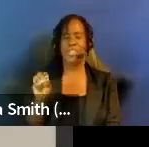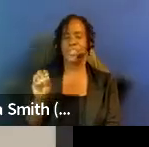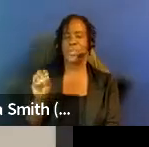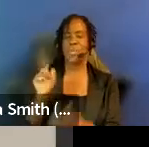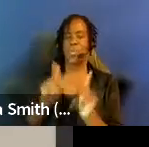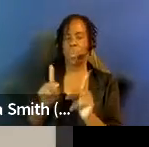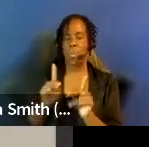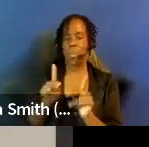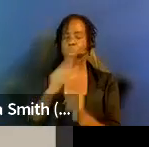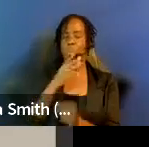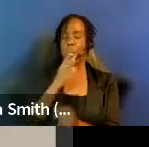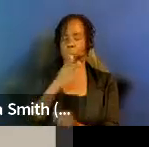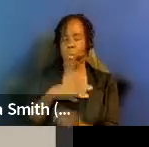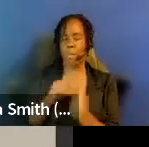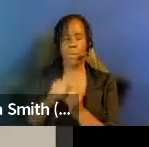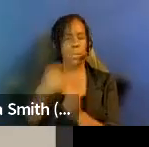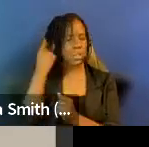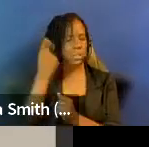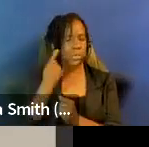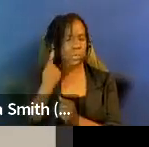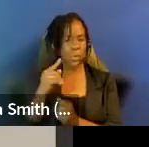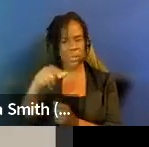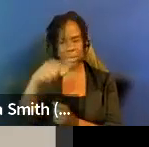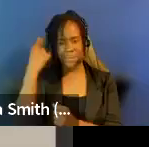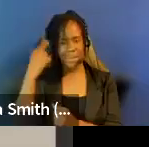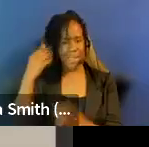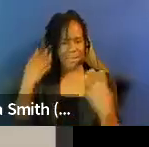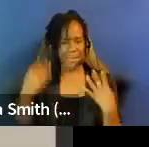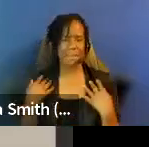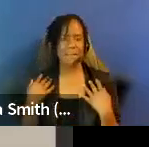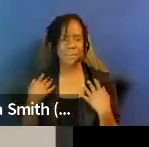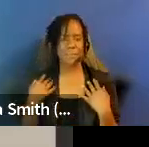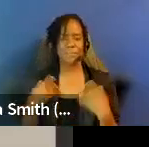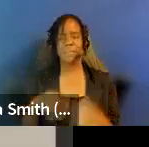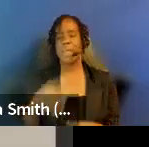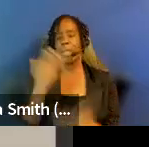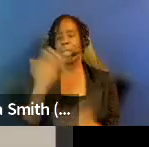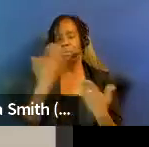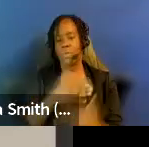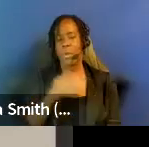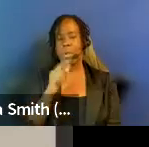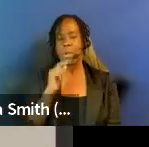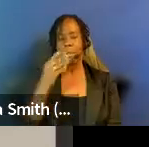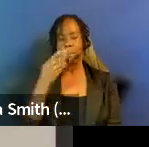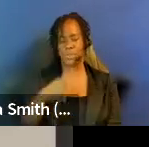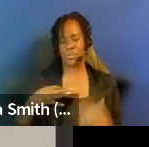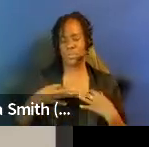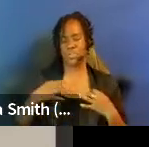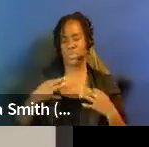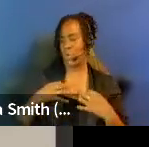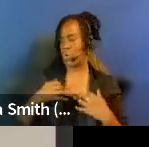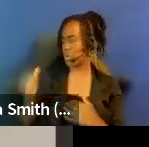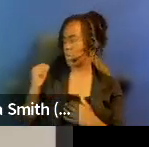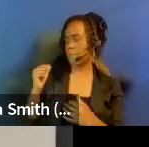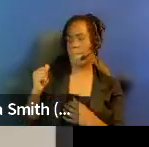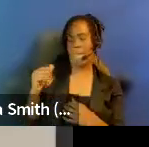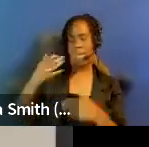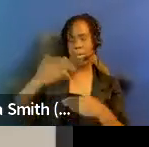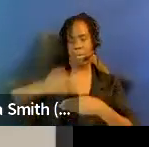with us. Thank you to Dr. Penni Sweetenburg-Lee for all the effort put into organizationing this session material us. My name is Rupa Valdez I use